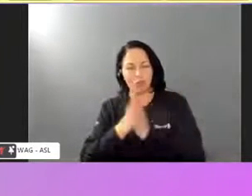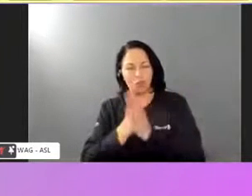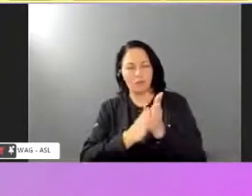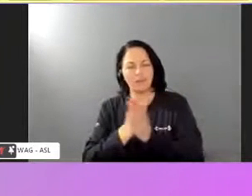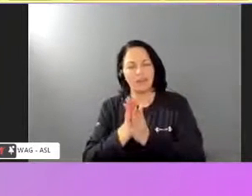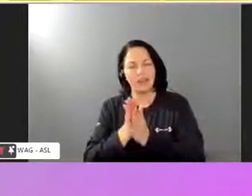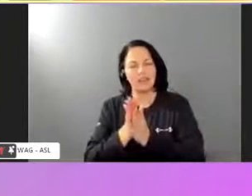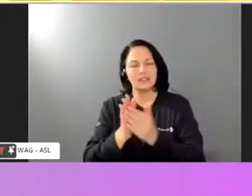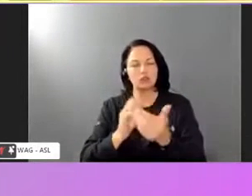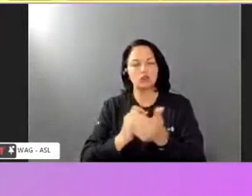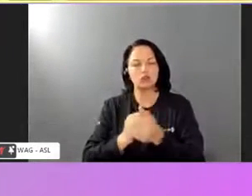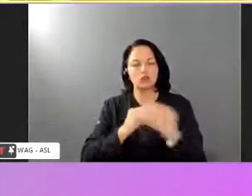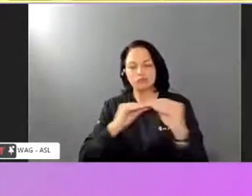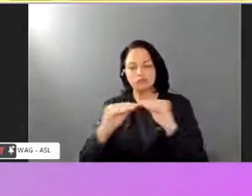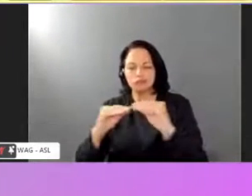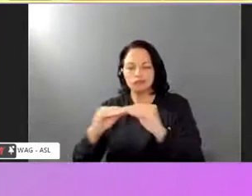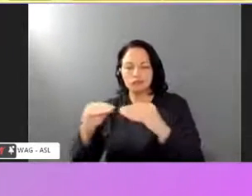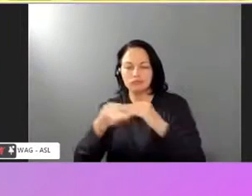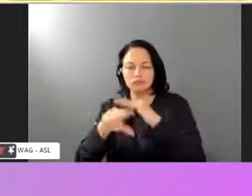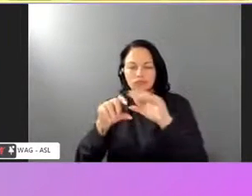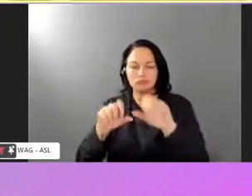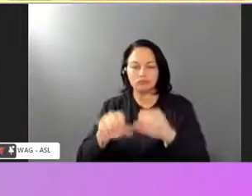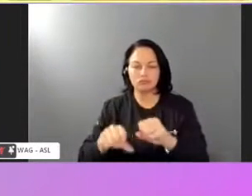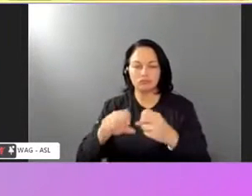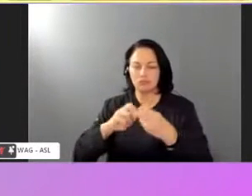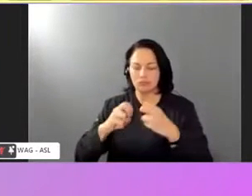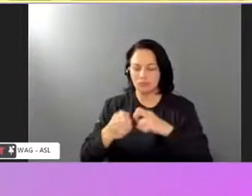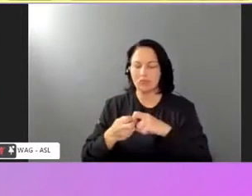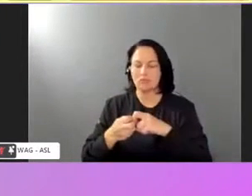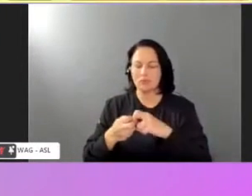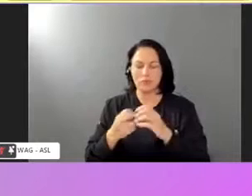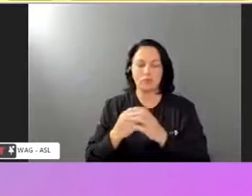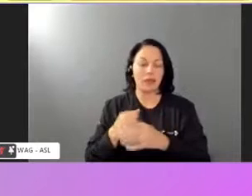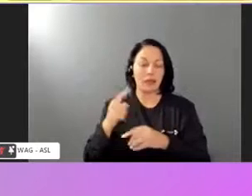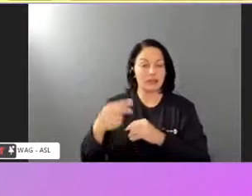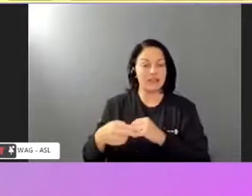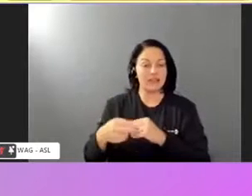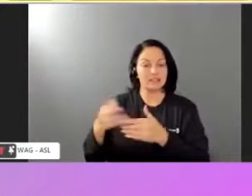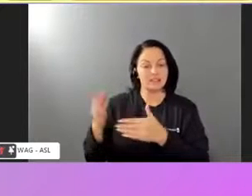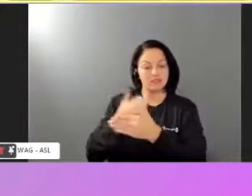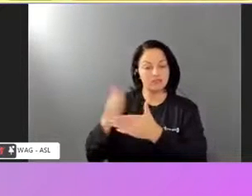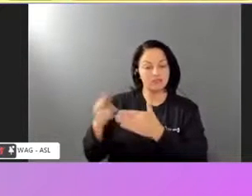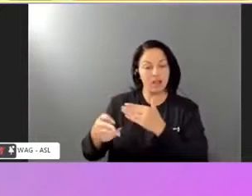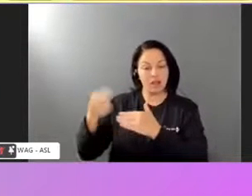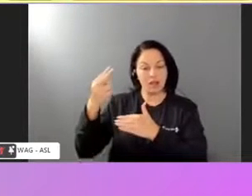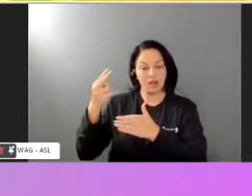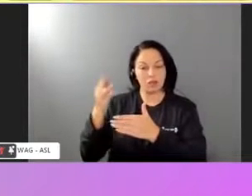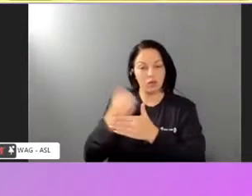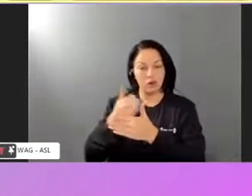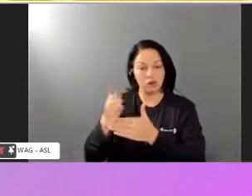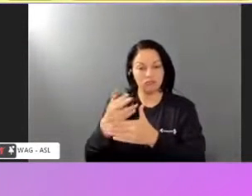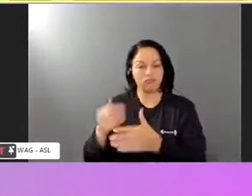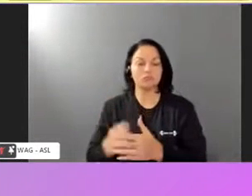percentage continued increase to each month. This shows the teams are incentivized to follow